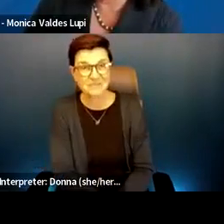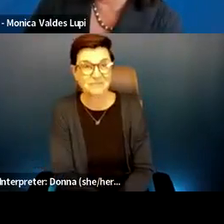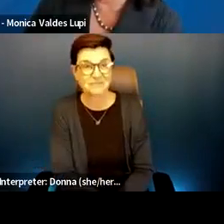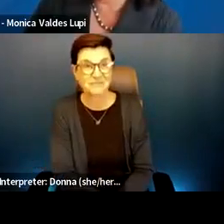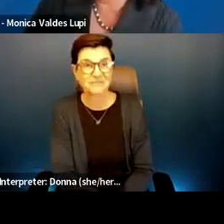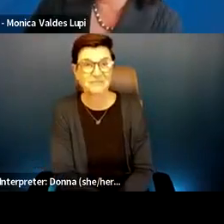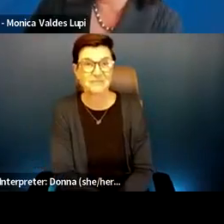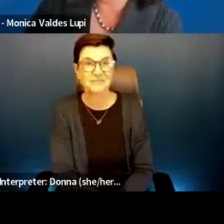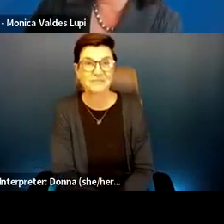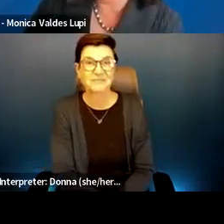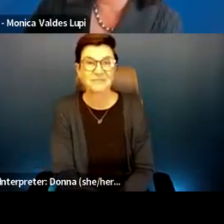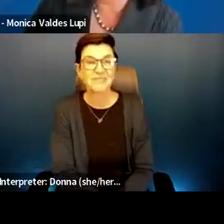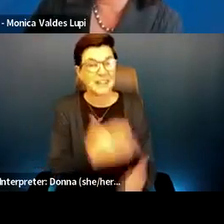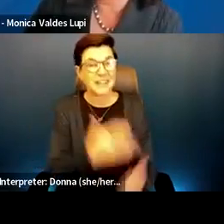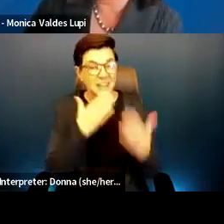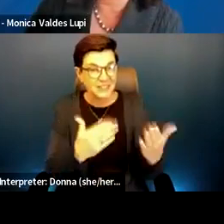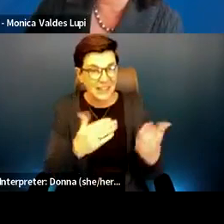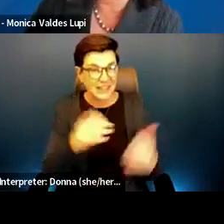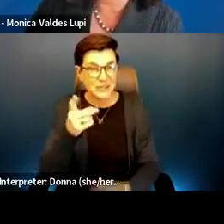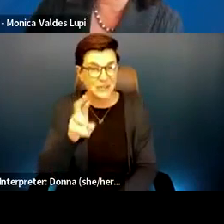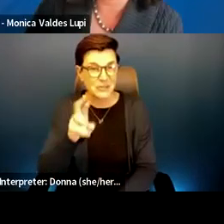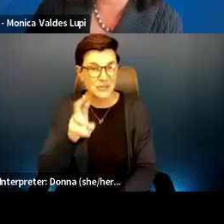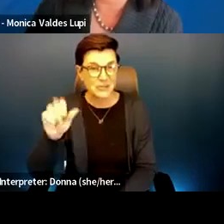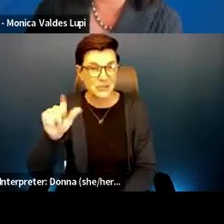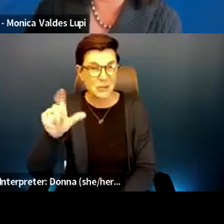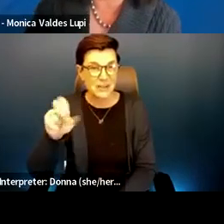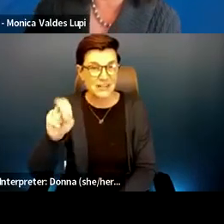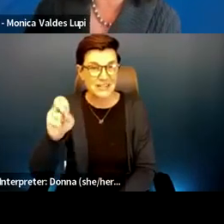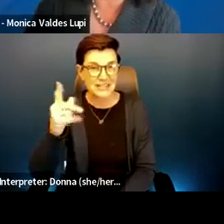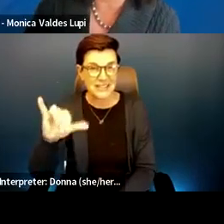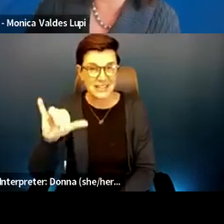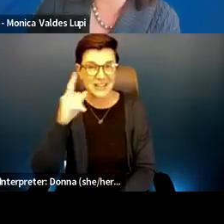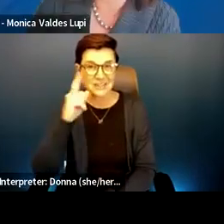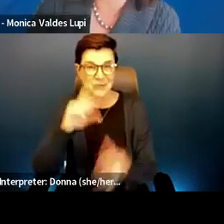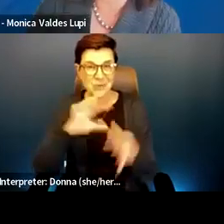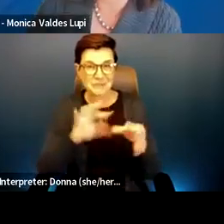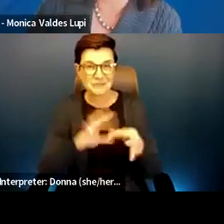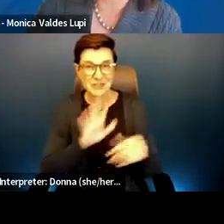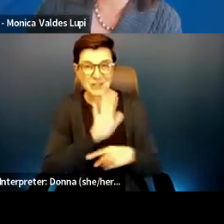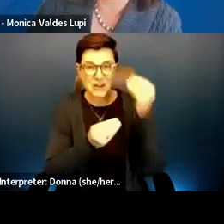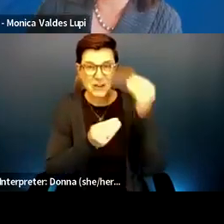And thank you, Dr. Walensky, for walking us through the updates about the plans around the reorg.